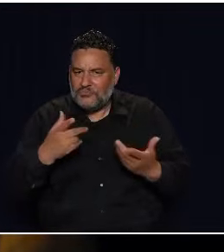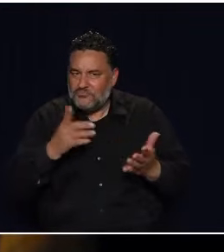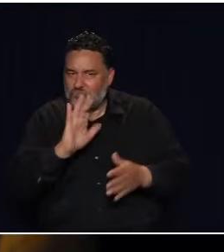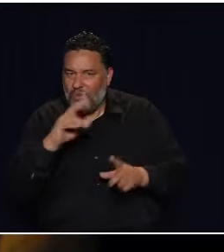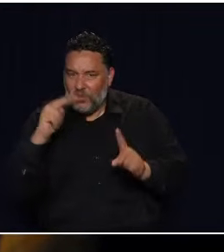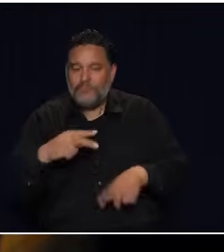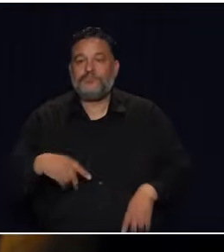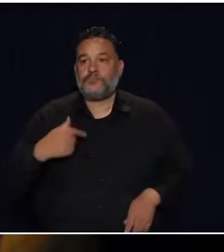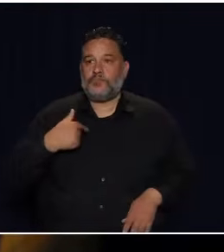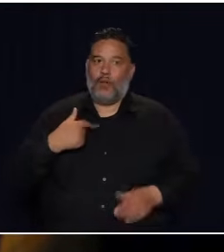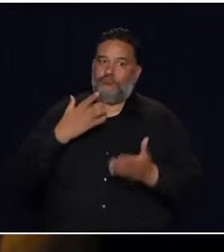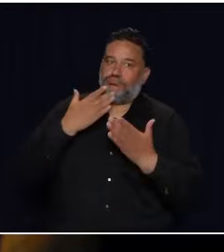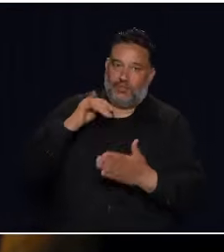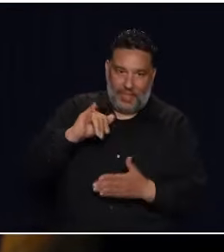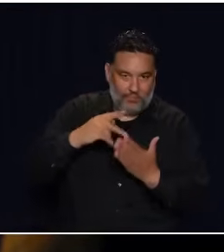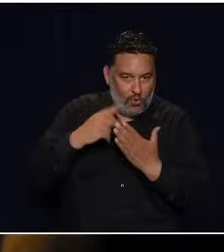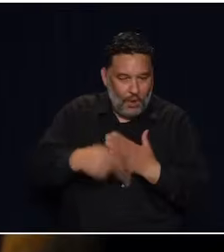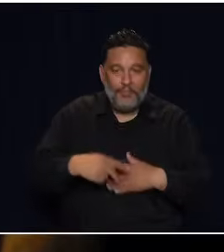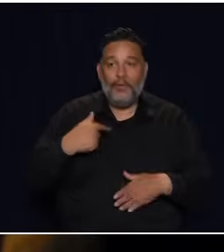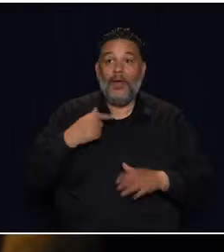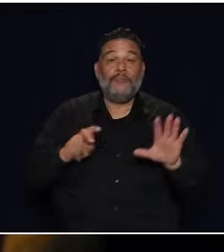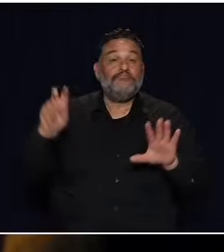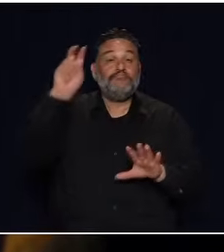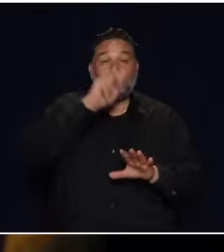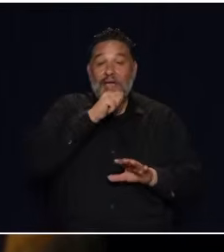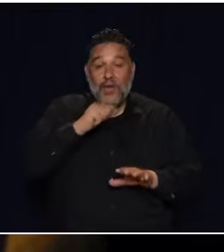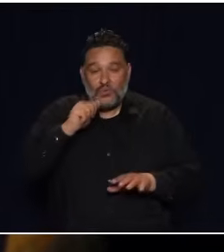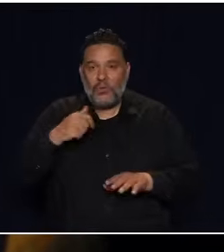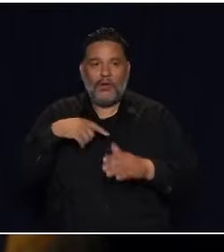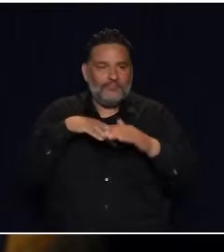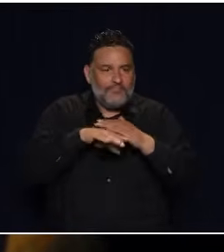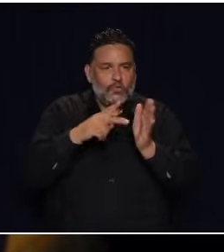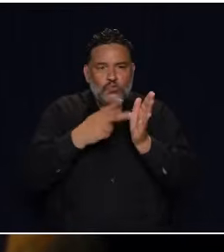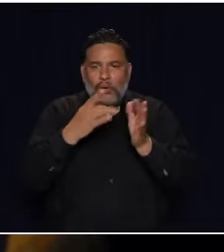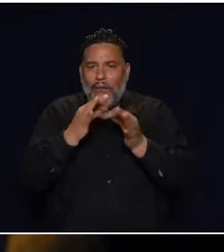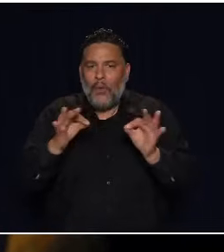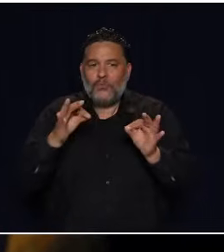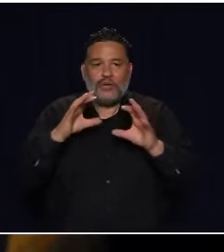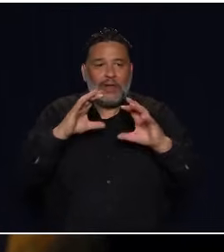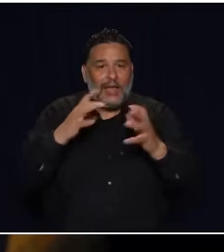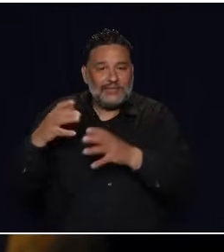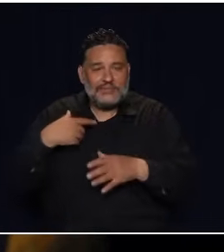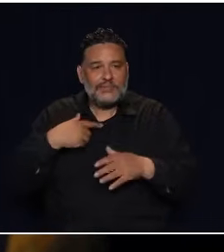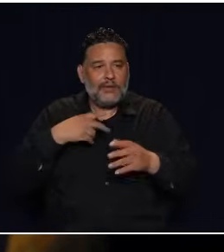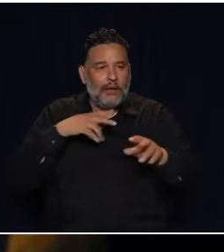DUAL IMMERSION PROGRAM? I'M REALLY, REALLY THANKFUL